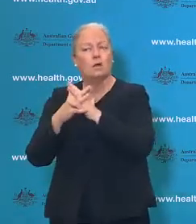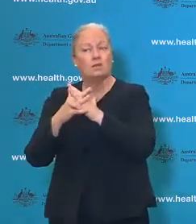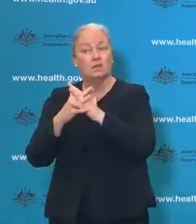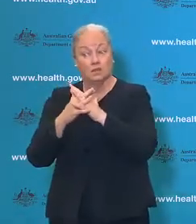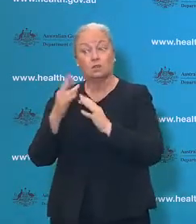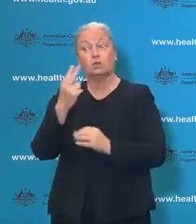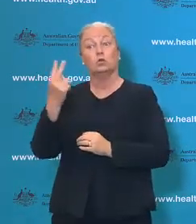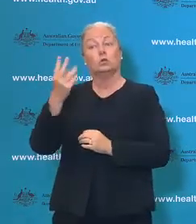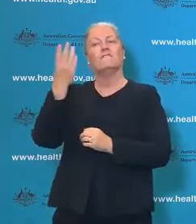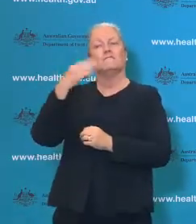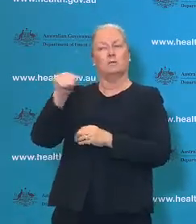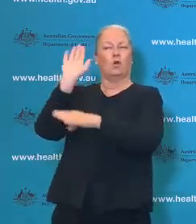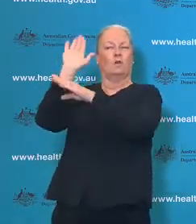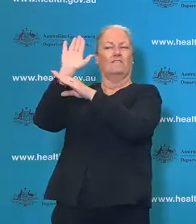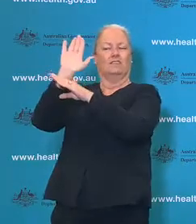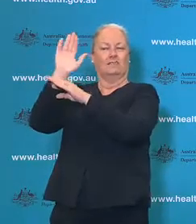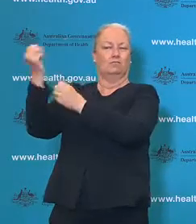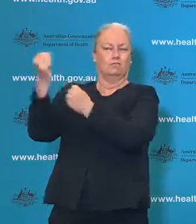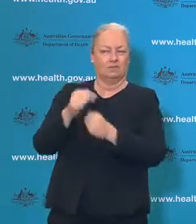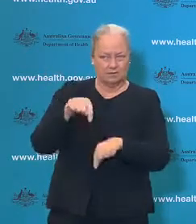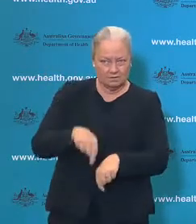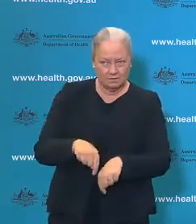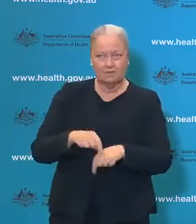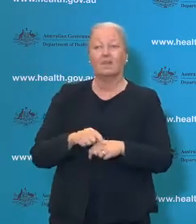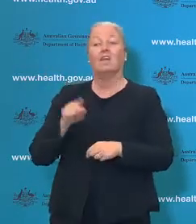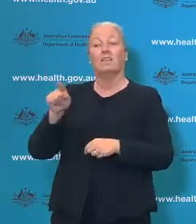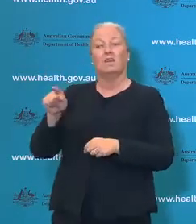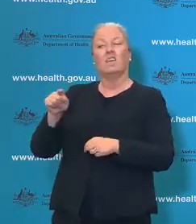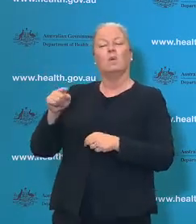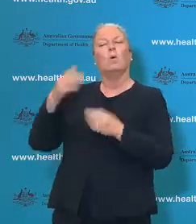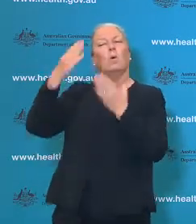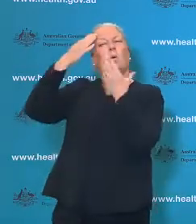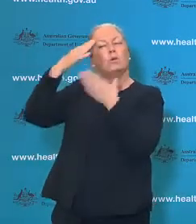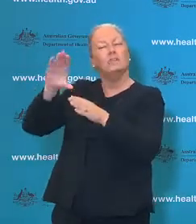overseas acquired and people are in hotel quarantine, 11 are locally